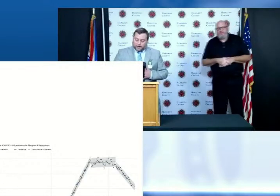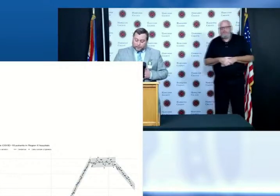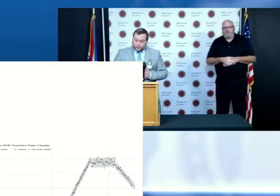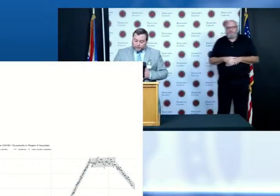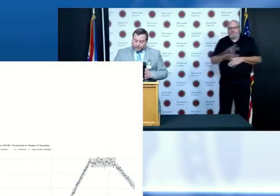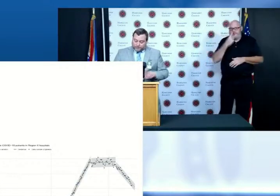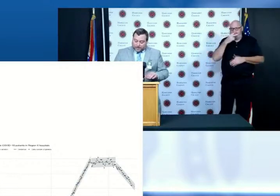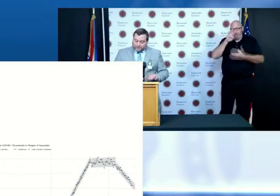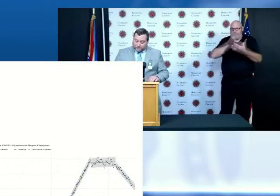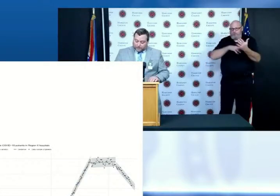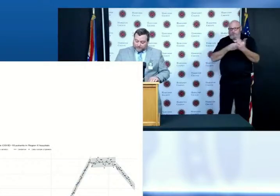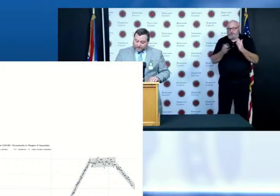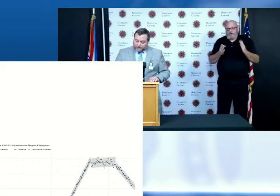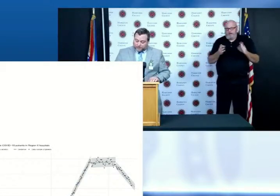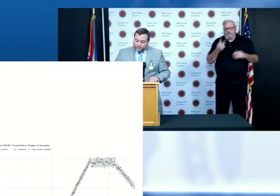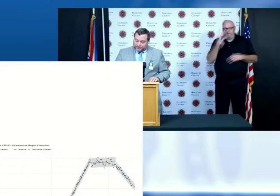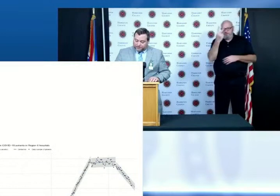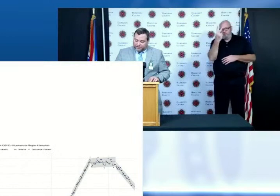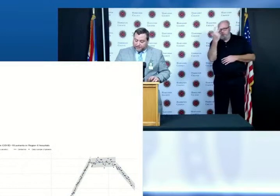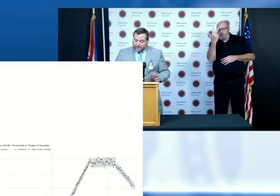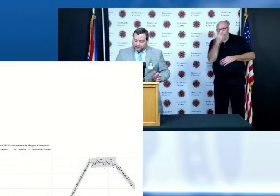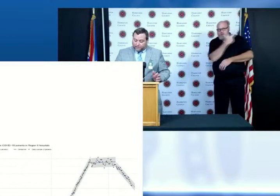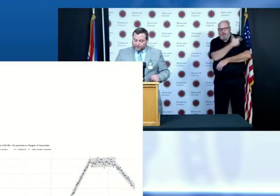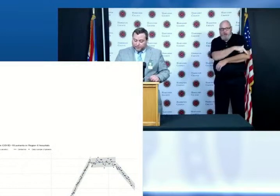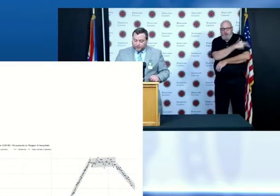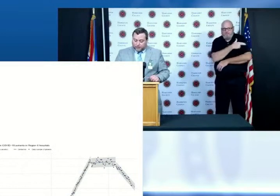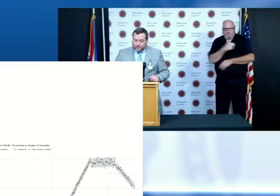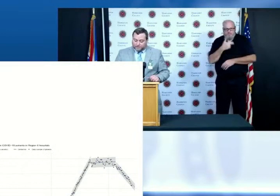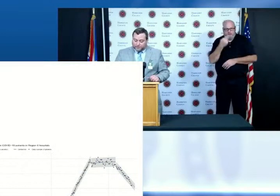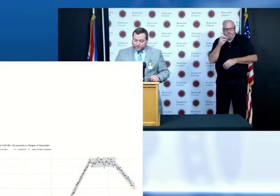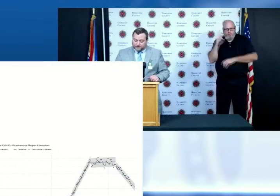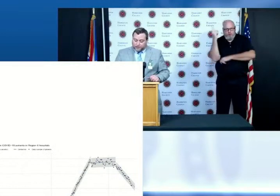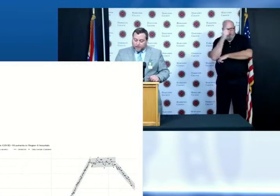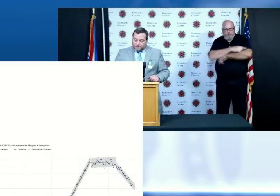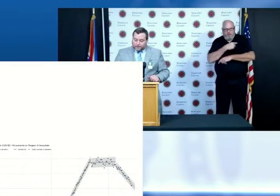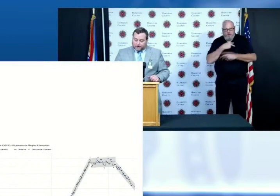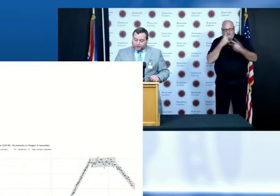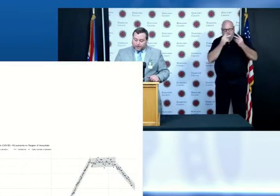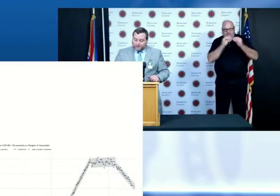the region's hospitalizations we still see a lot of folks within our hospitals but the trend has